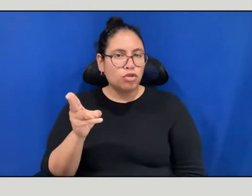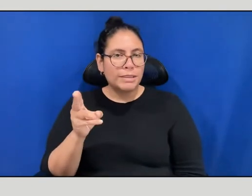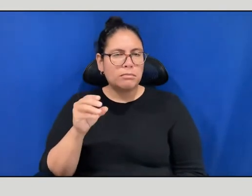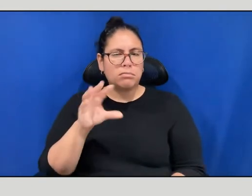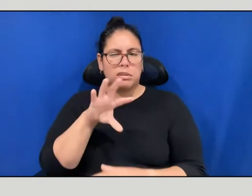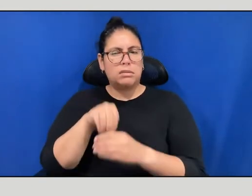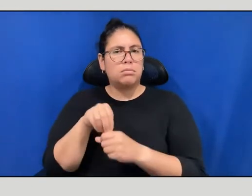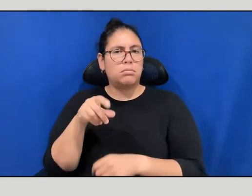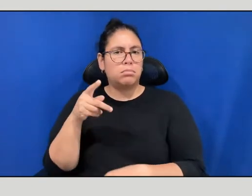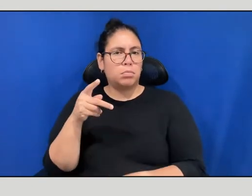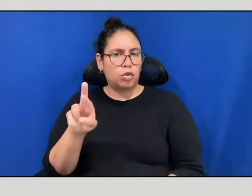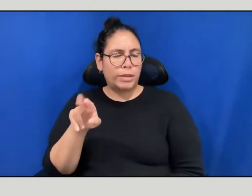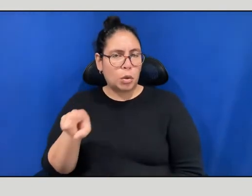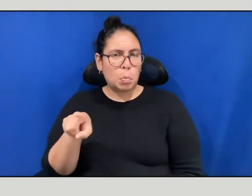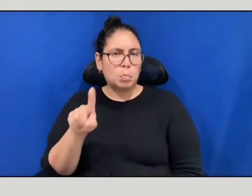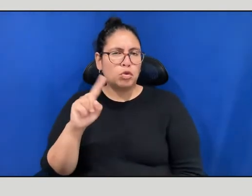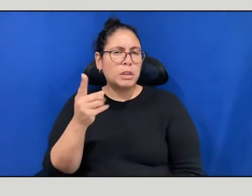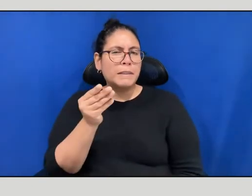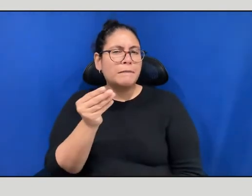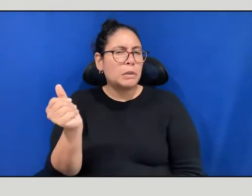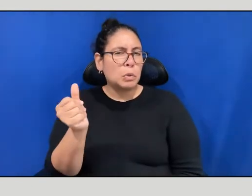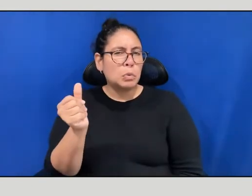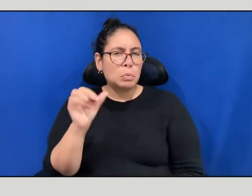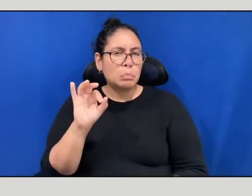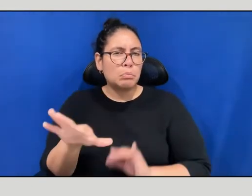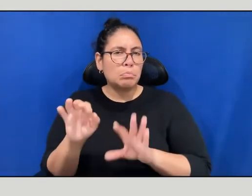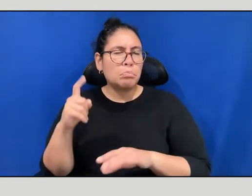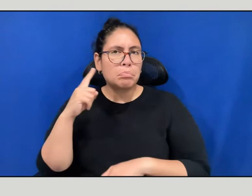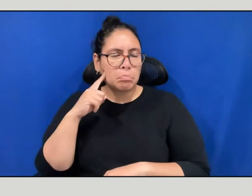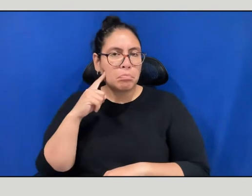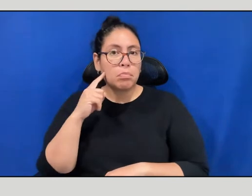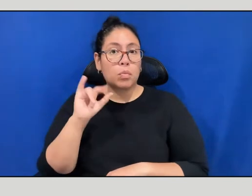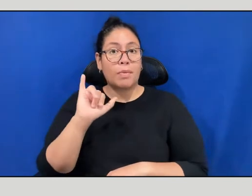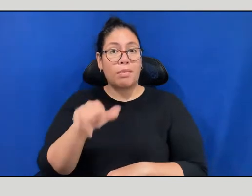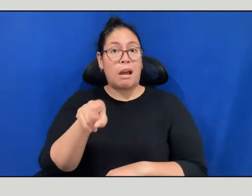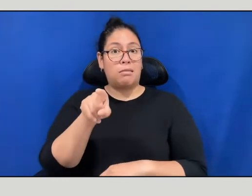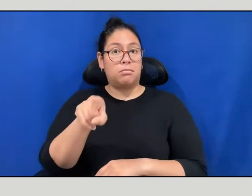So this piece, which is called "1797,"